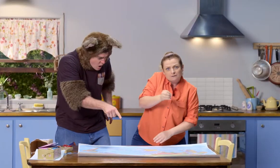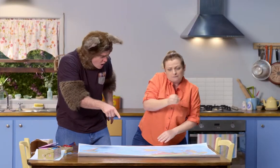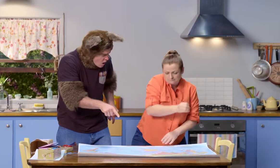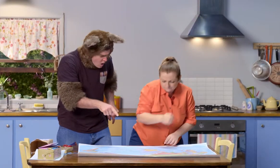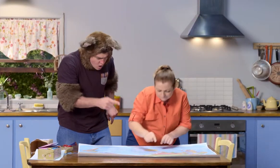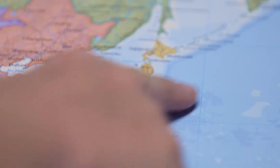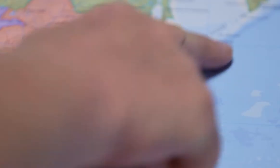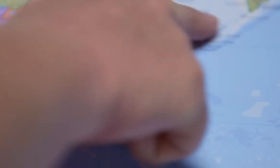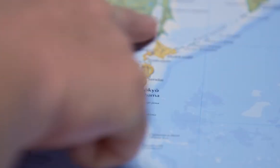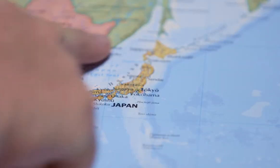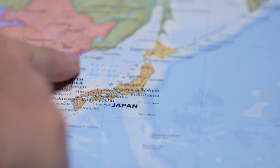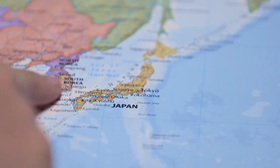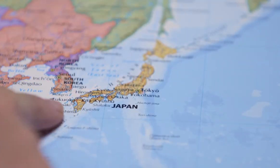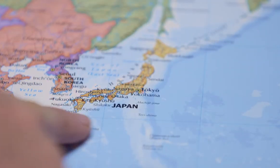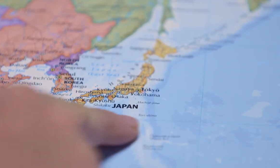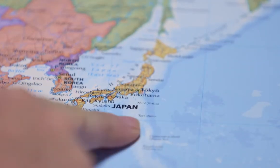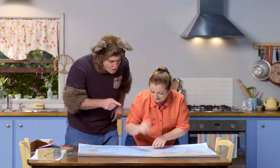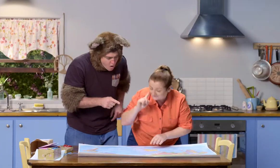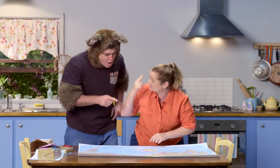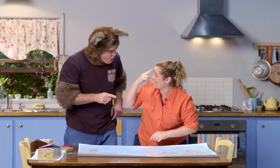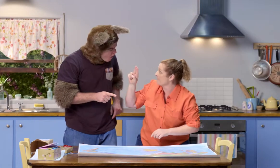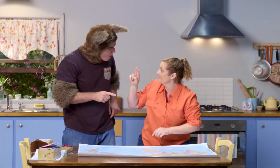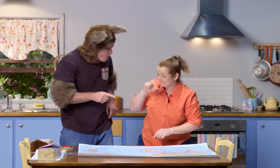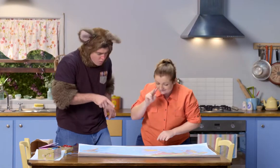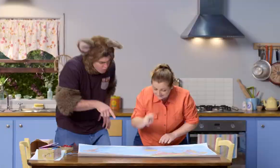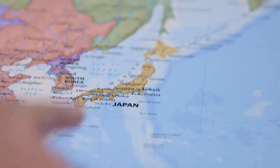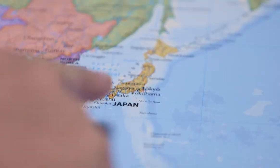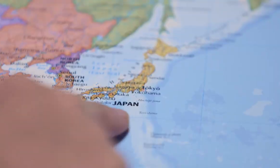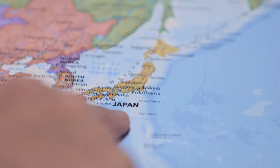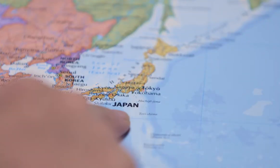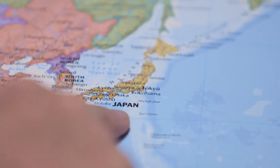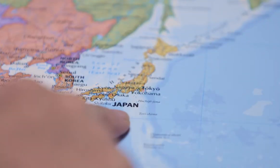See the four islands? You can see the names of them, can't you?